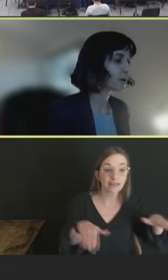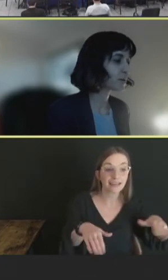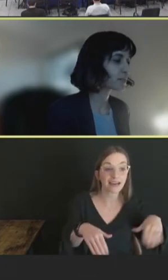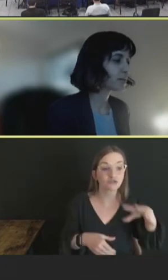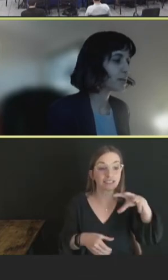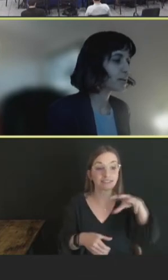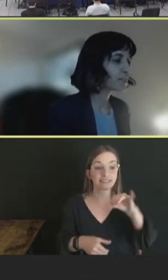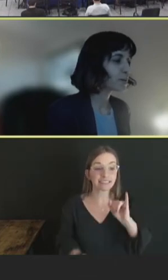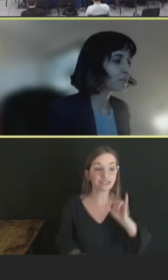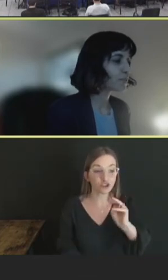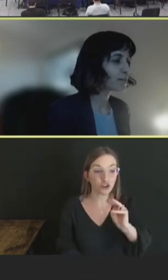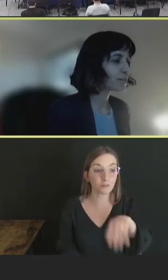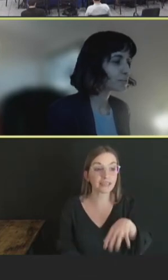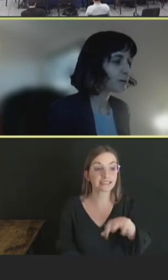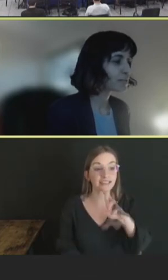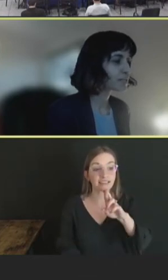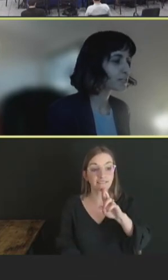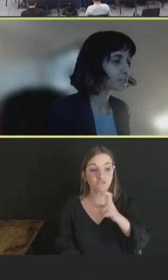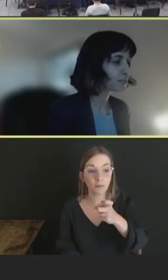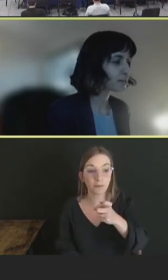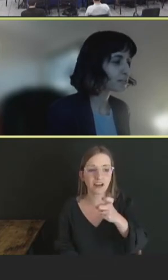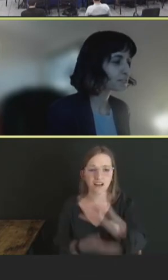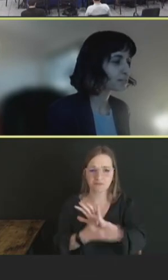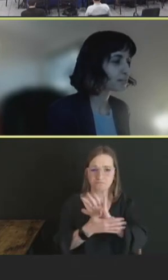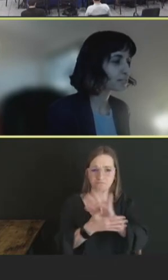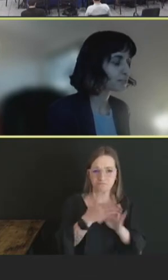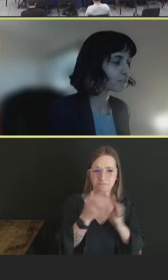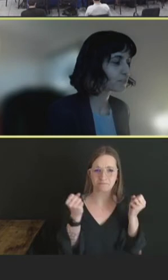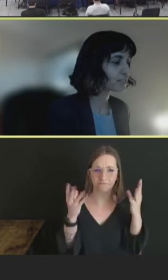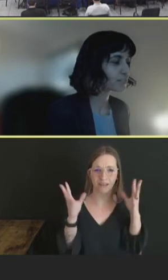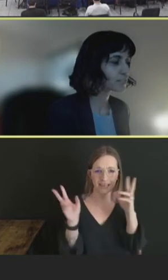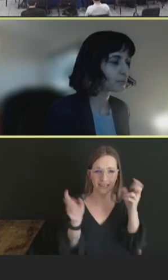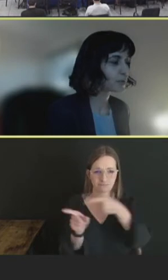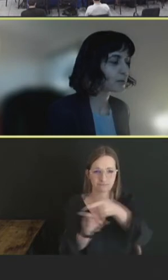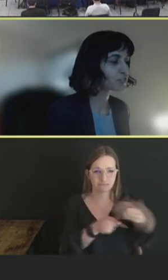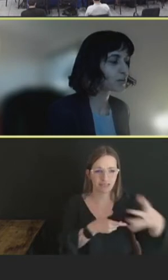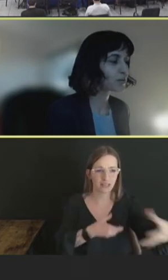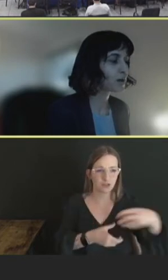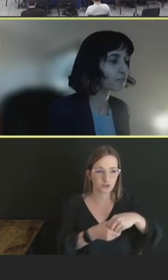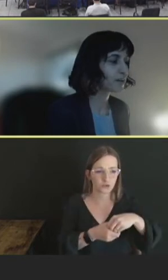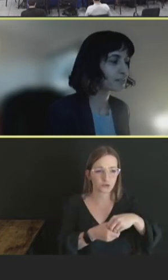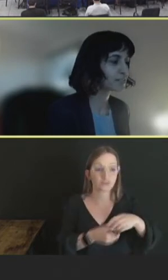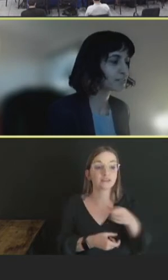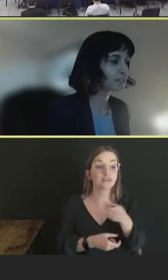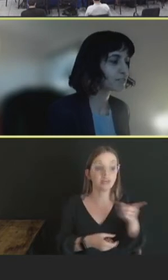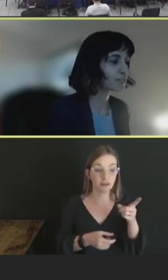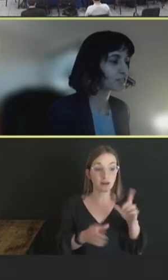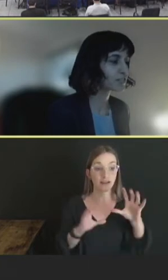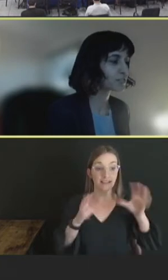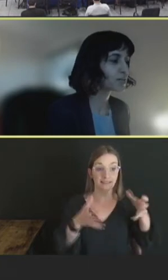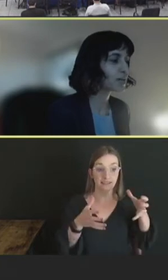topics. They provide independent, authoritative scientific advice to WHO on vaccine safety issues,